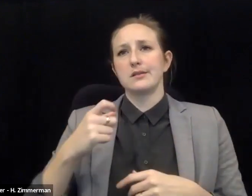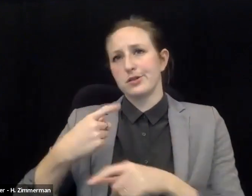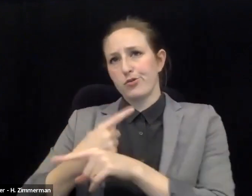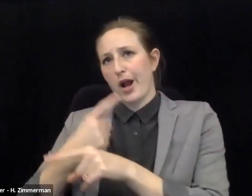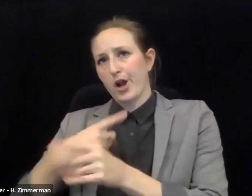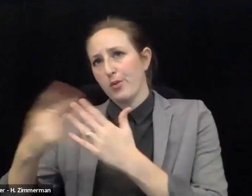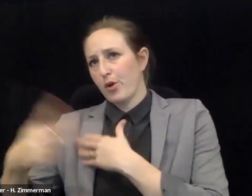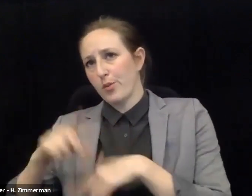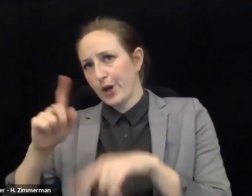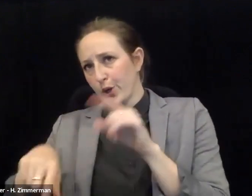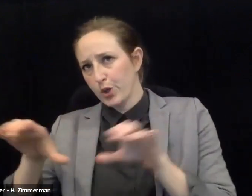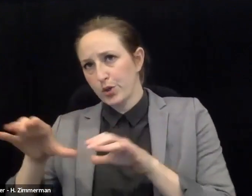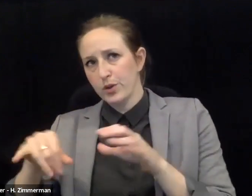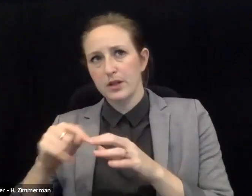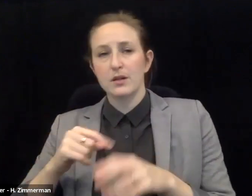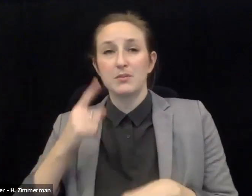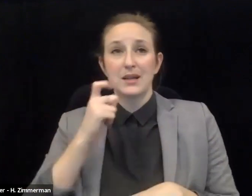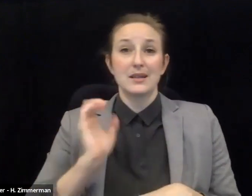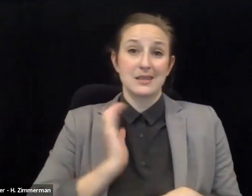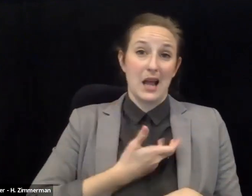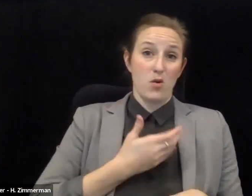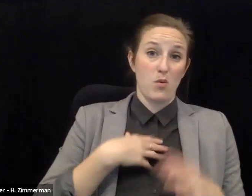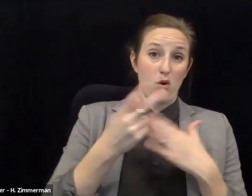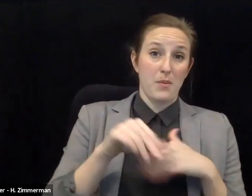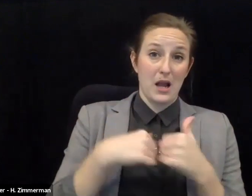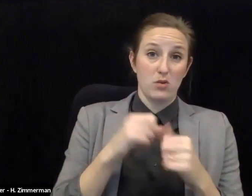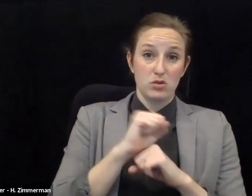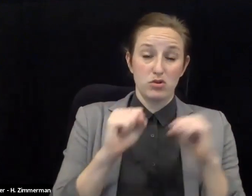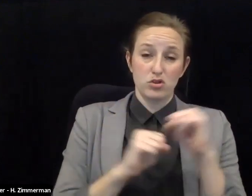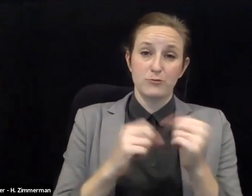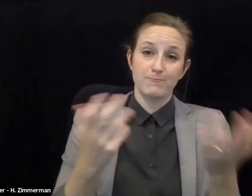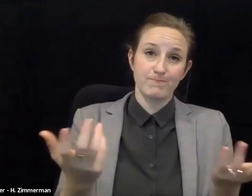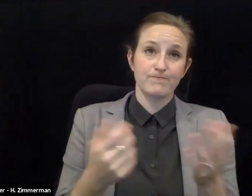because the way our program is structured fellows spend the first six weeks in